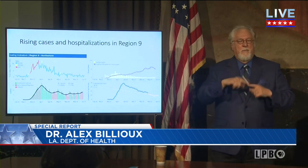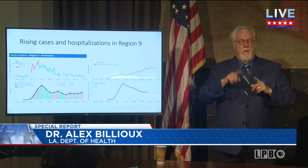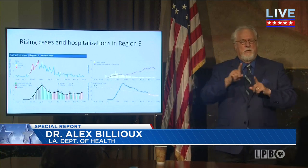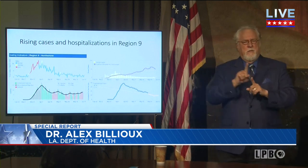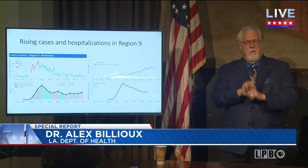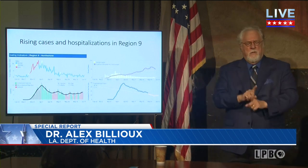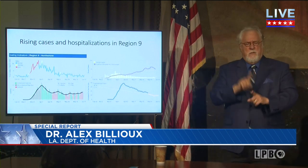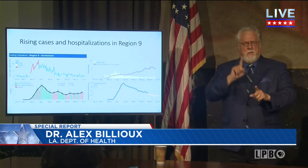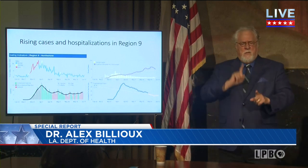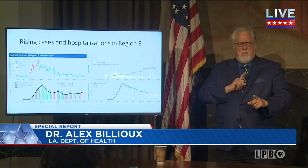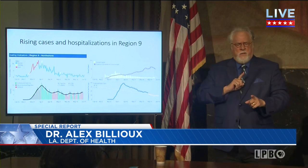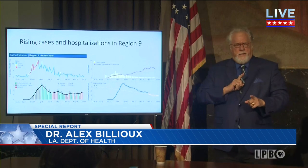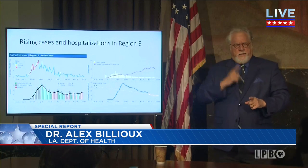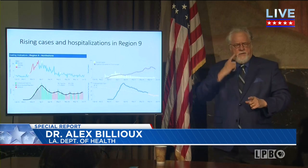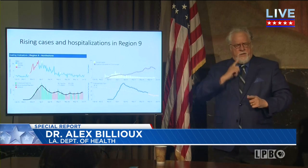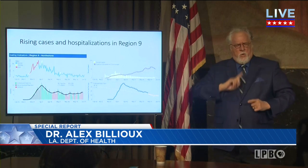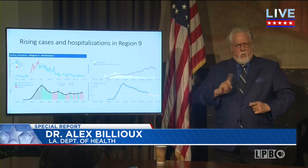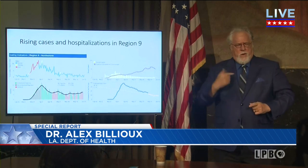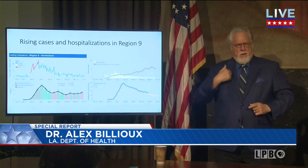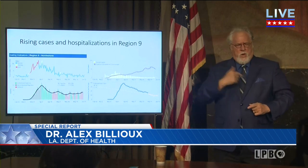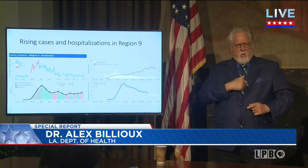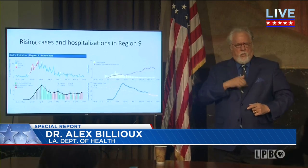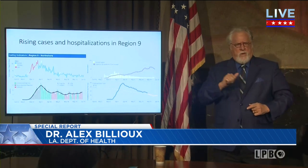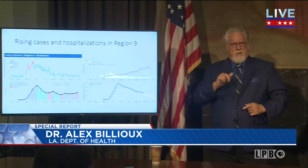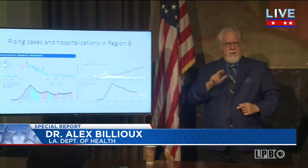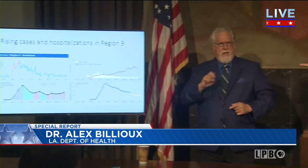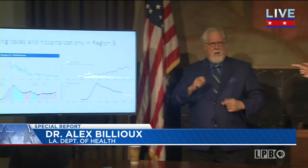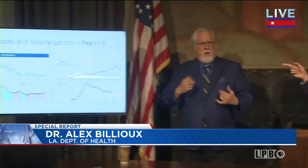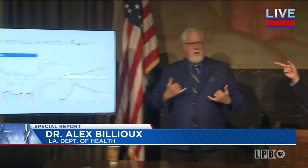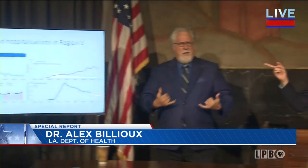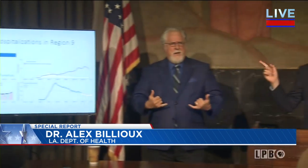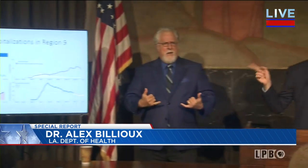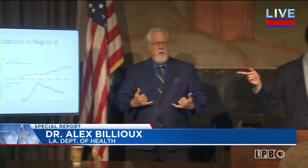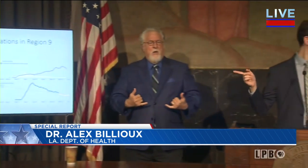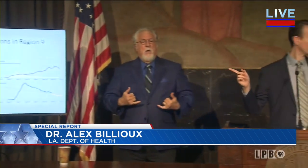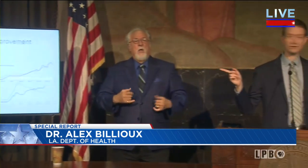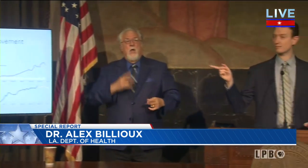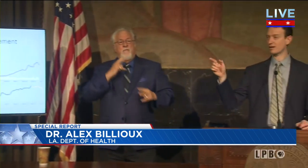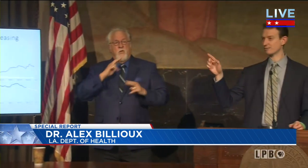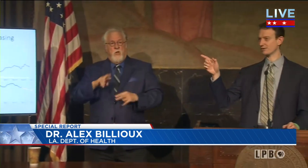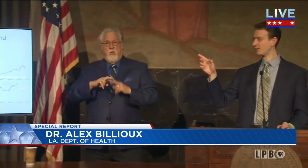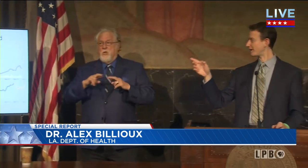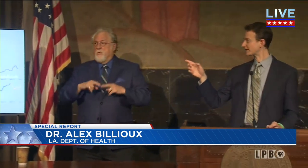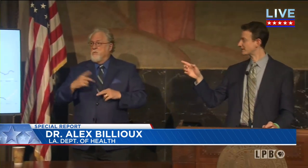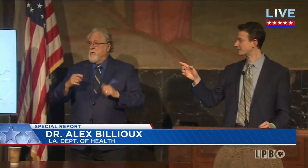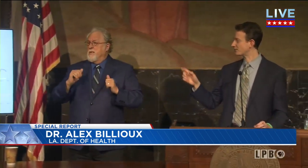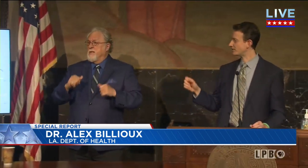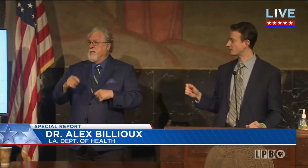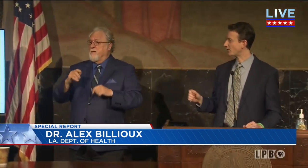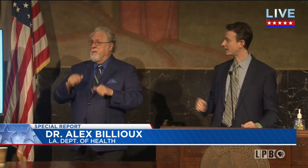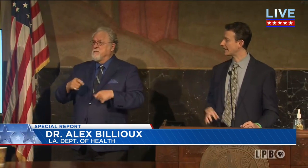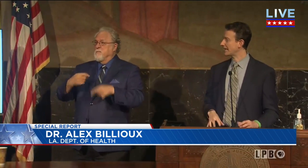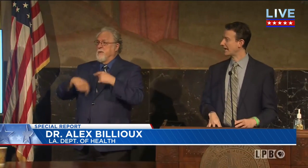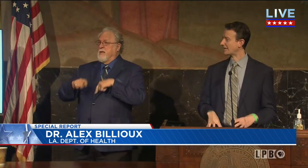CERTAINLY NOT ONE WE WANT TO CONTINUE TO SEE GOING FOR. I THINK IT'S WORTH TAKING A STEP BACK AND THINKING ABOUT WHERE WE